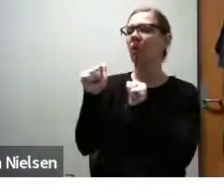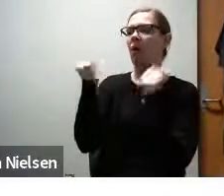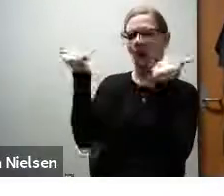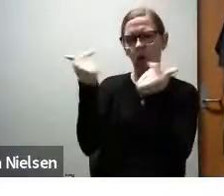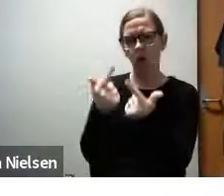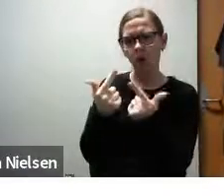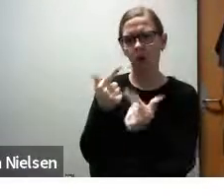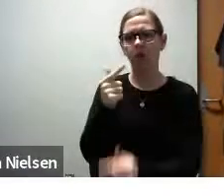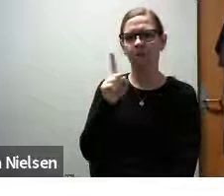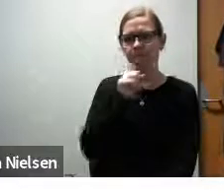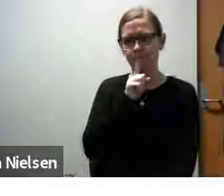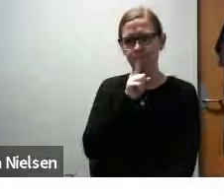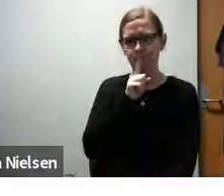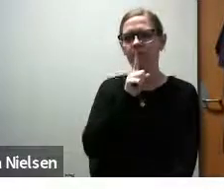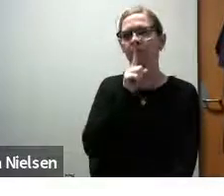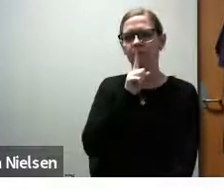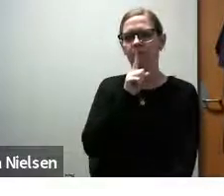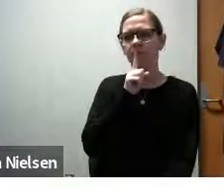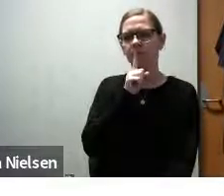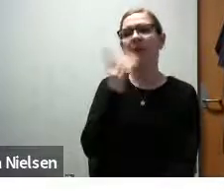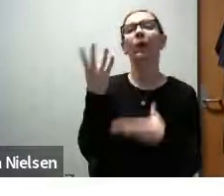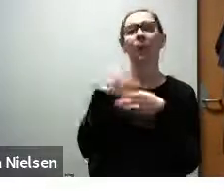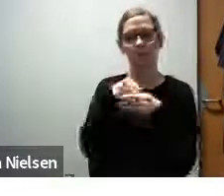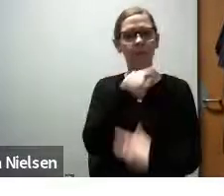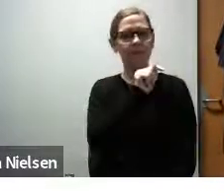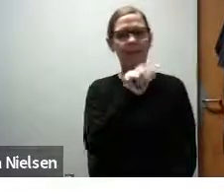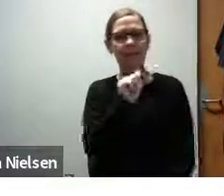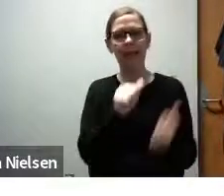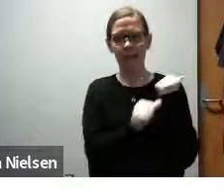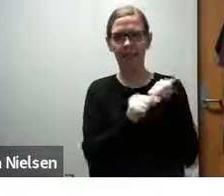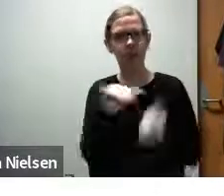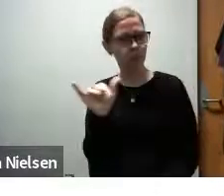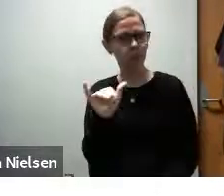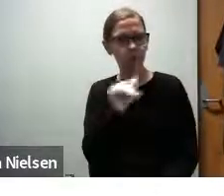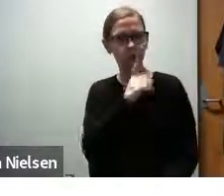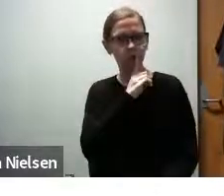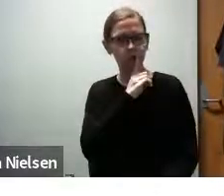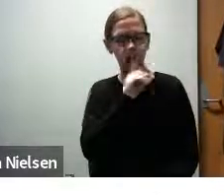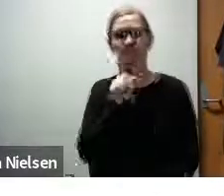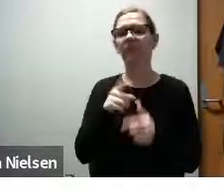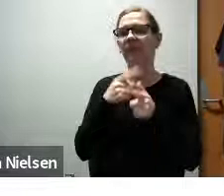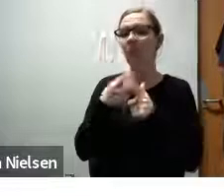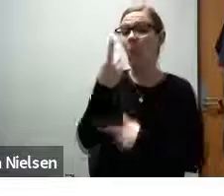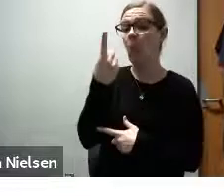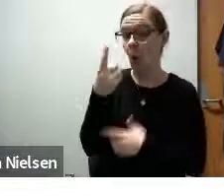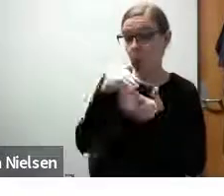And then just including the th computer and then unmute one student to see if you're still getting that feedback.